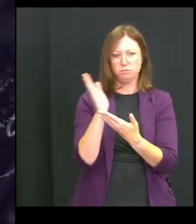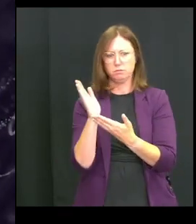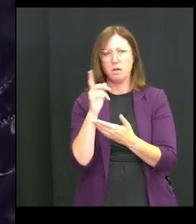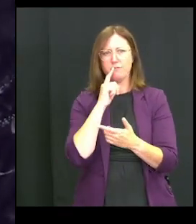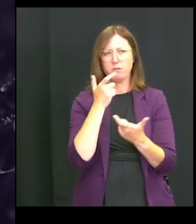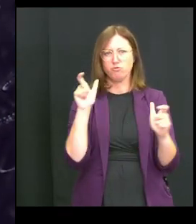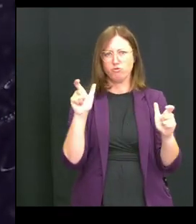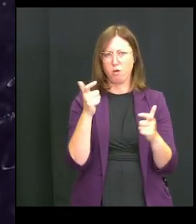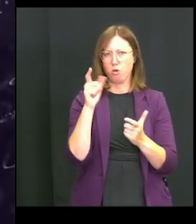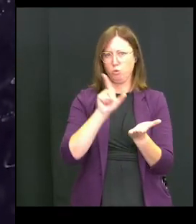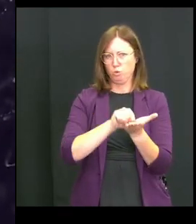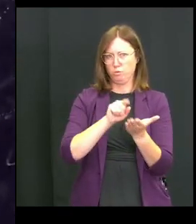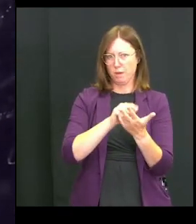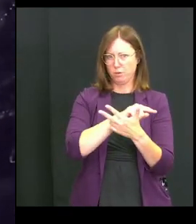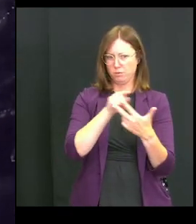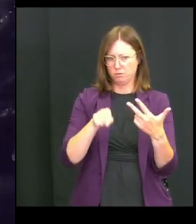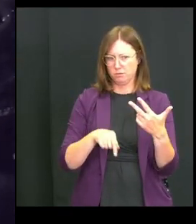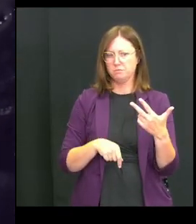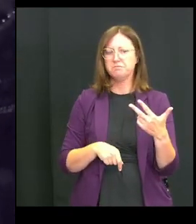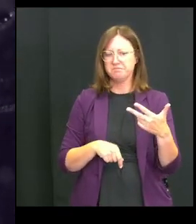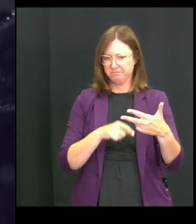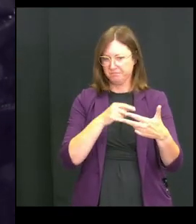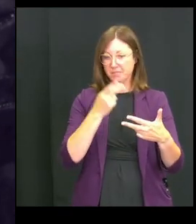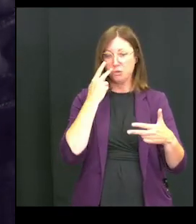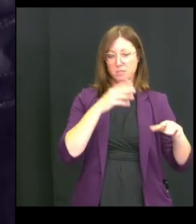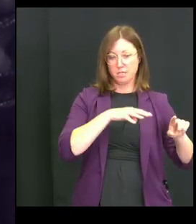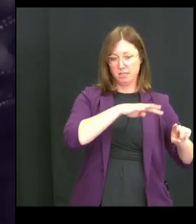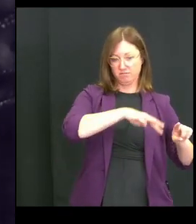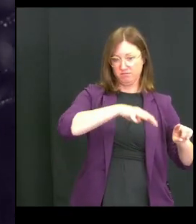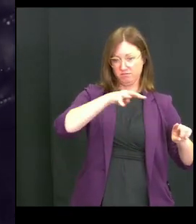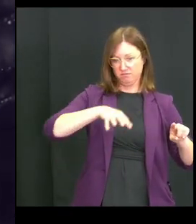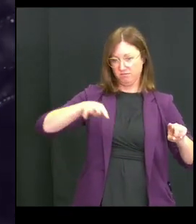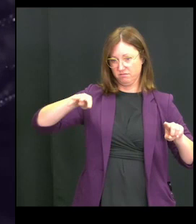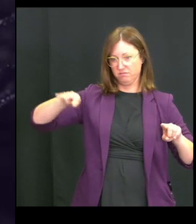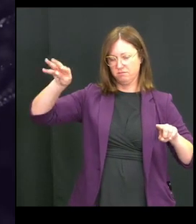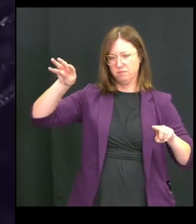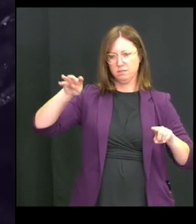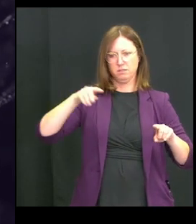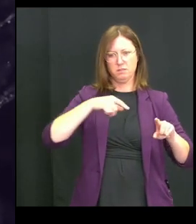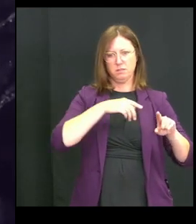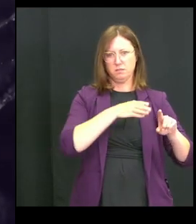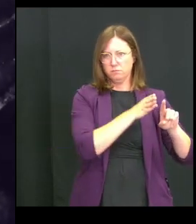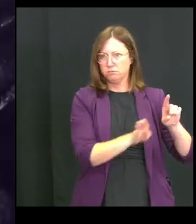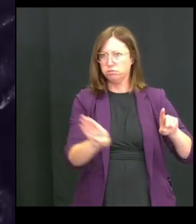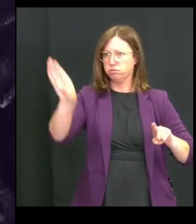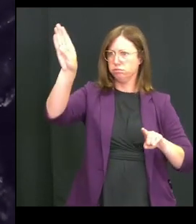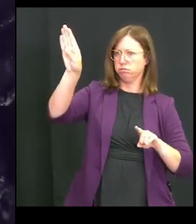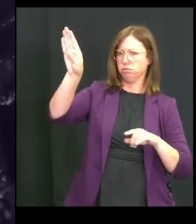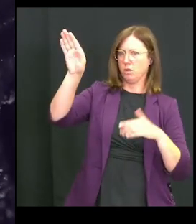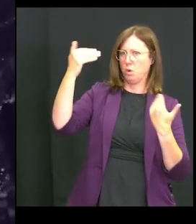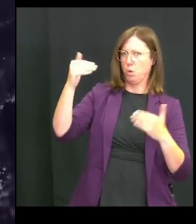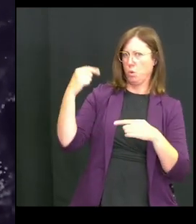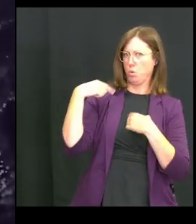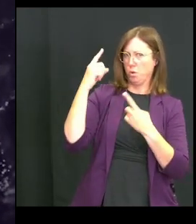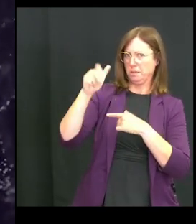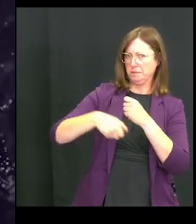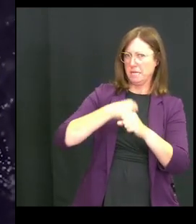This graph here on the screen shows us that there has been a sharp rise in this topic over the last decade or so.